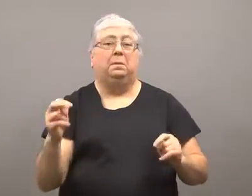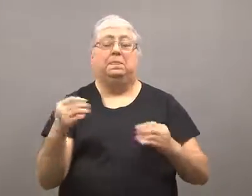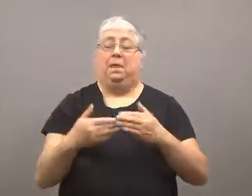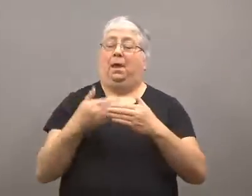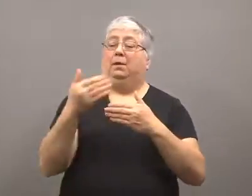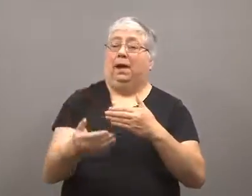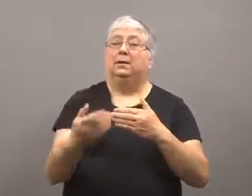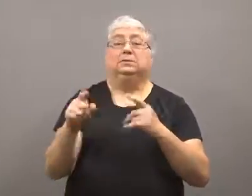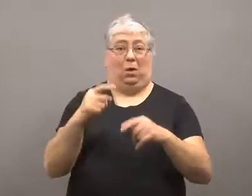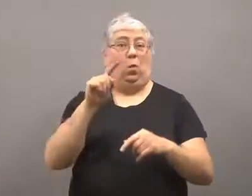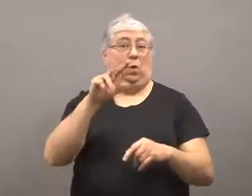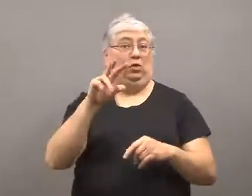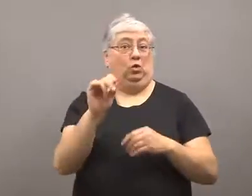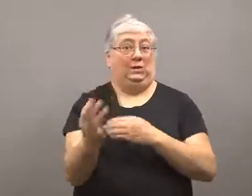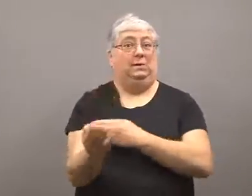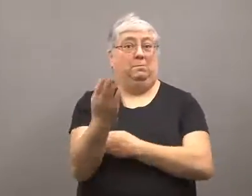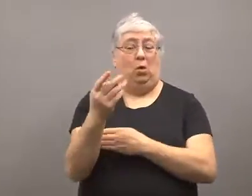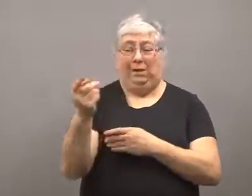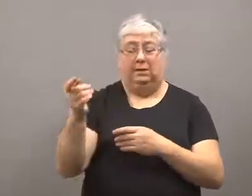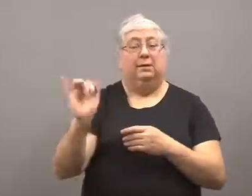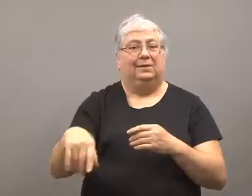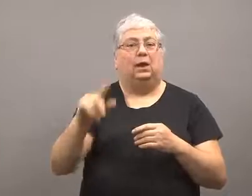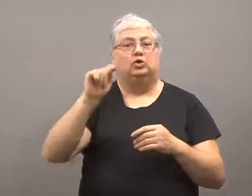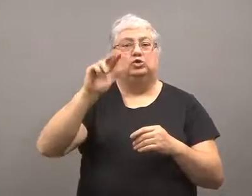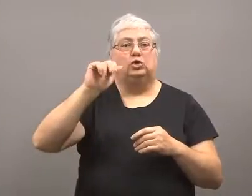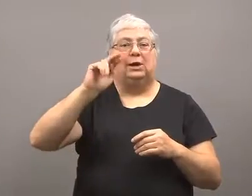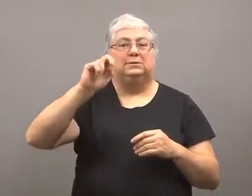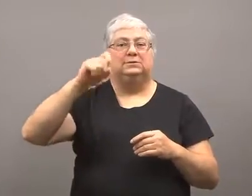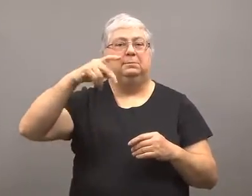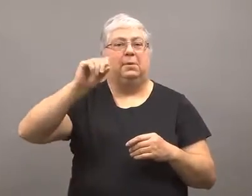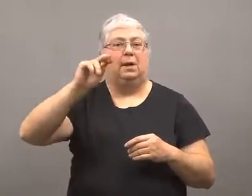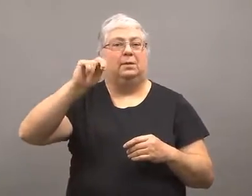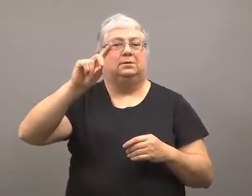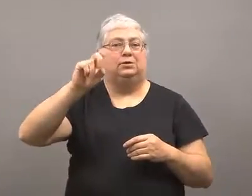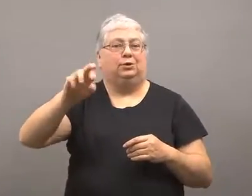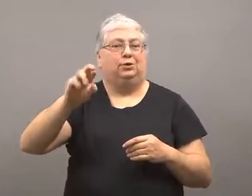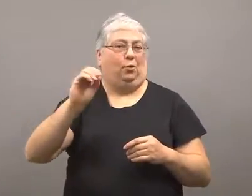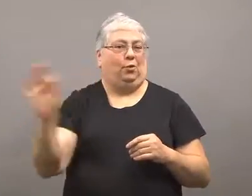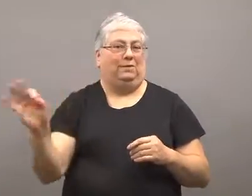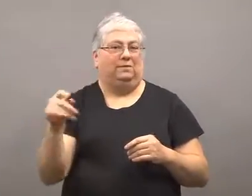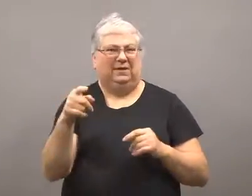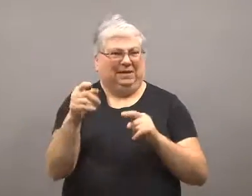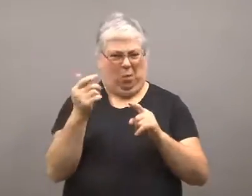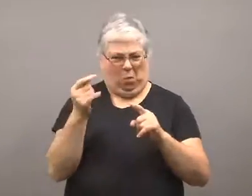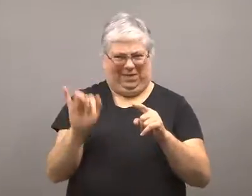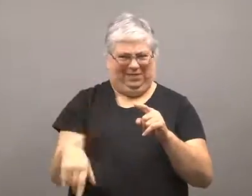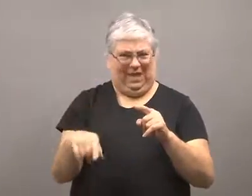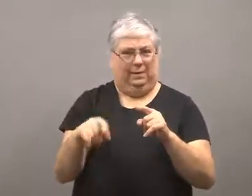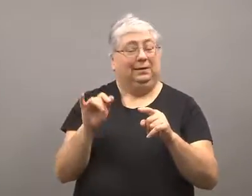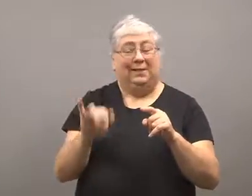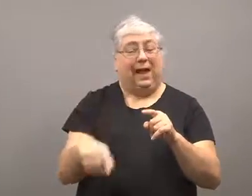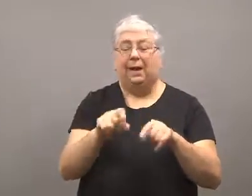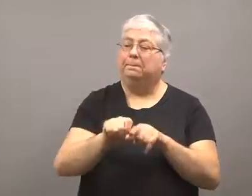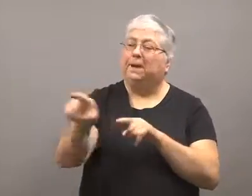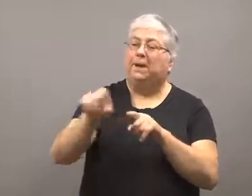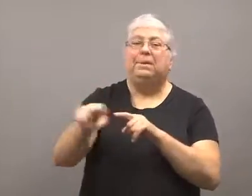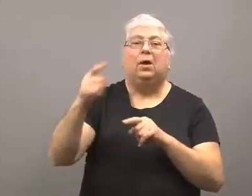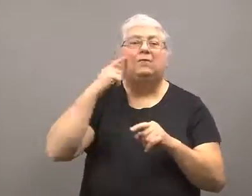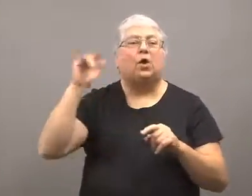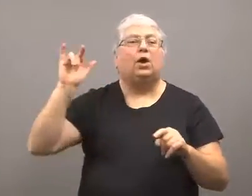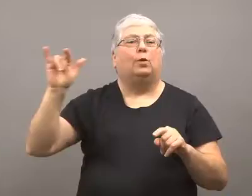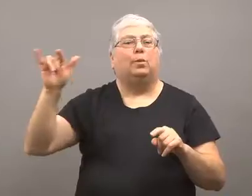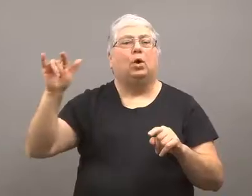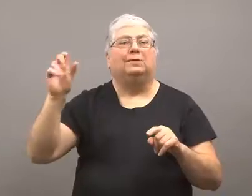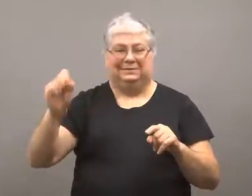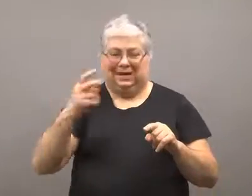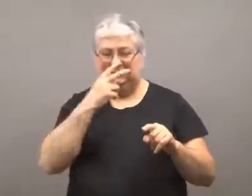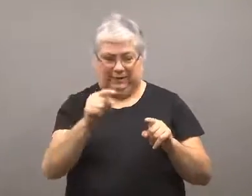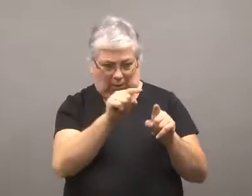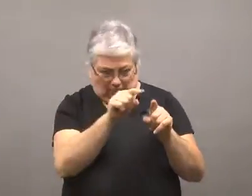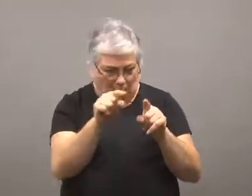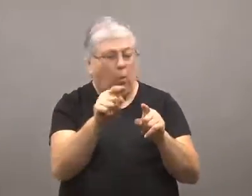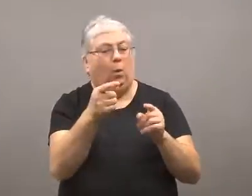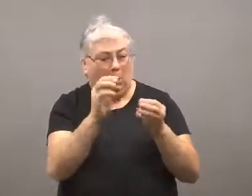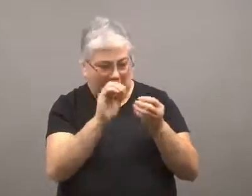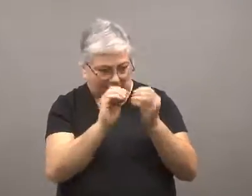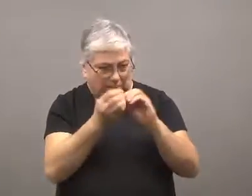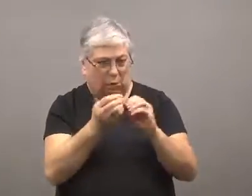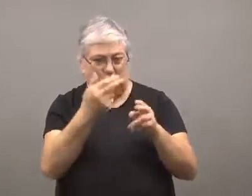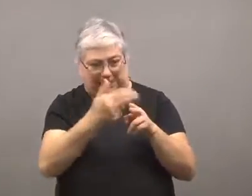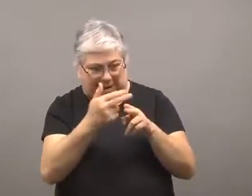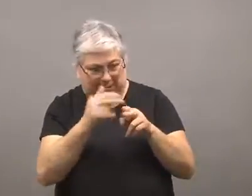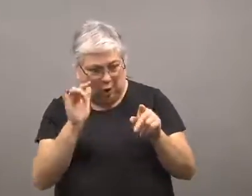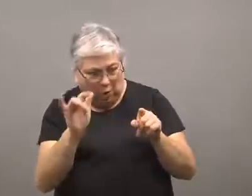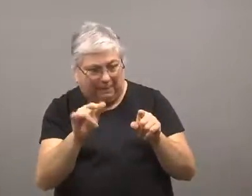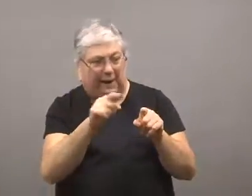Then the transponder was turned off at 1:30 am.